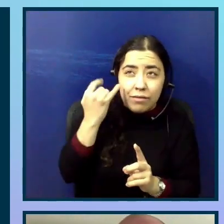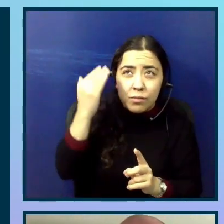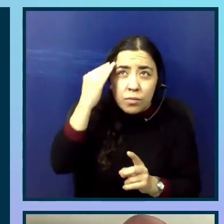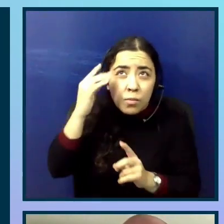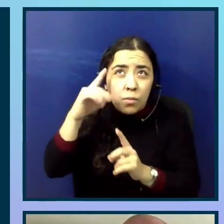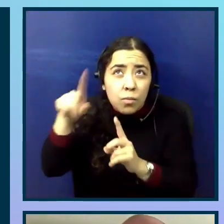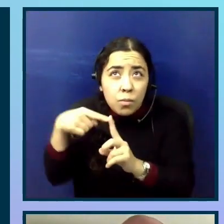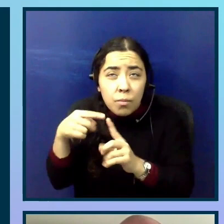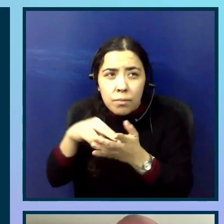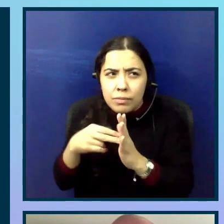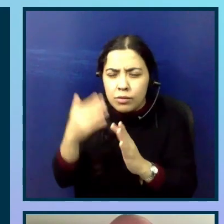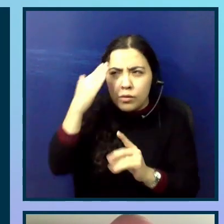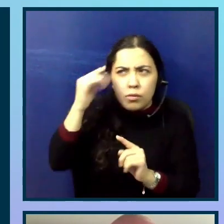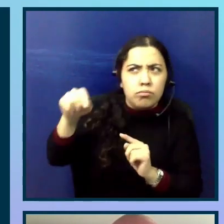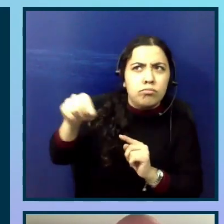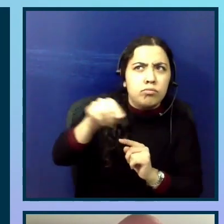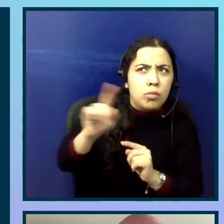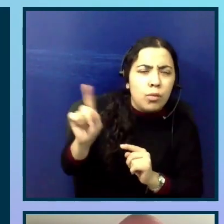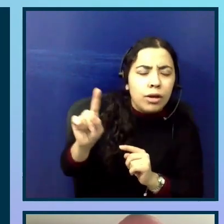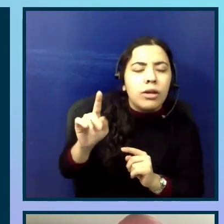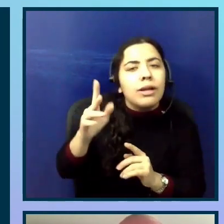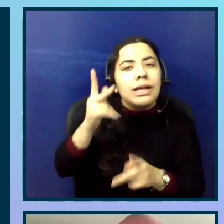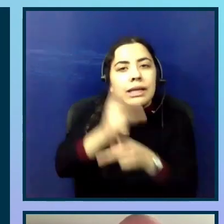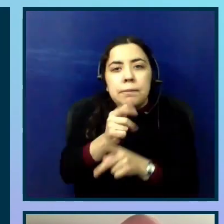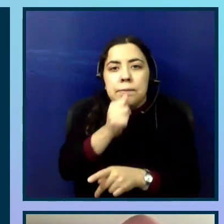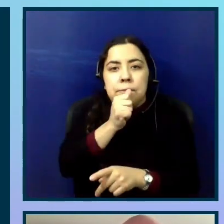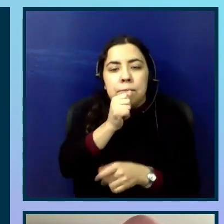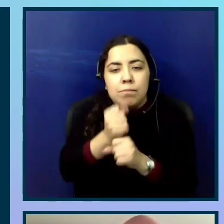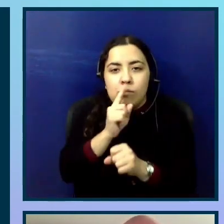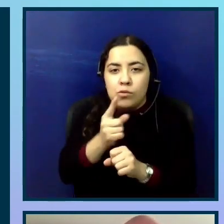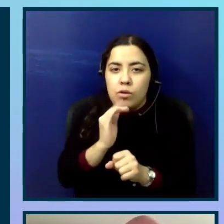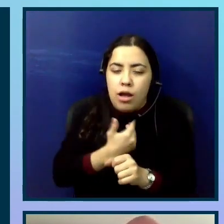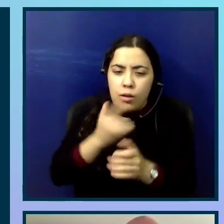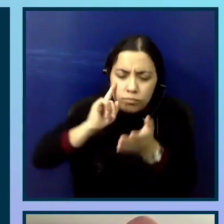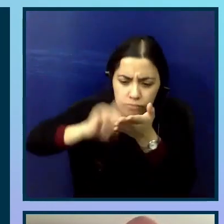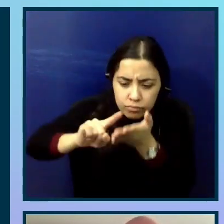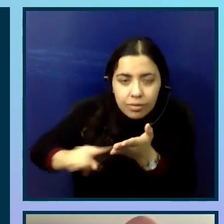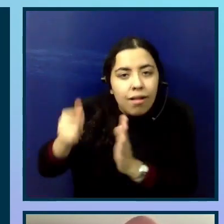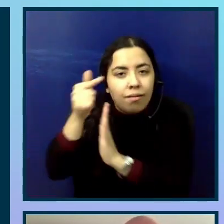So we've been spending a lot of time to make sure that what we are doing is both legal and ethical.